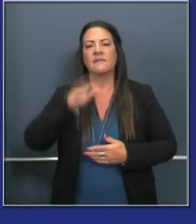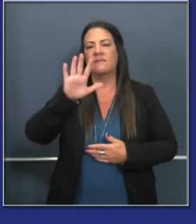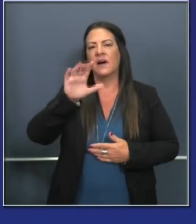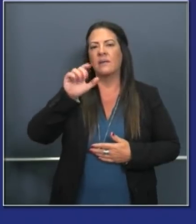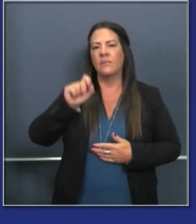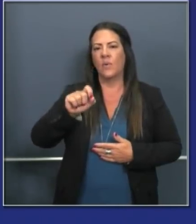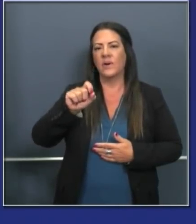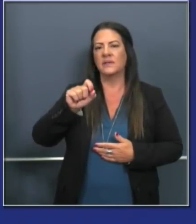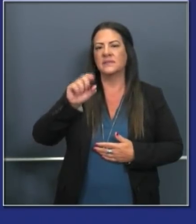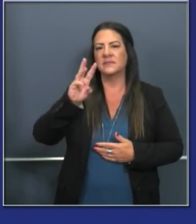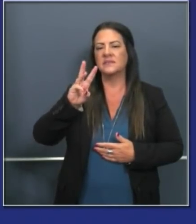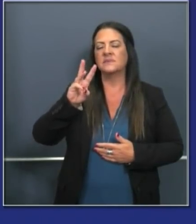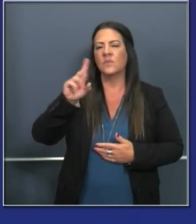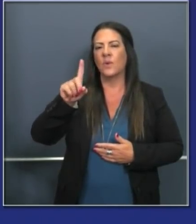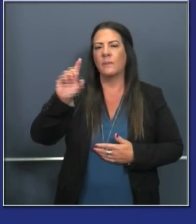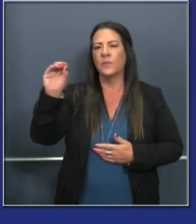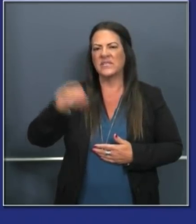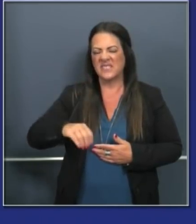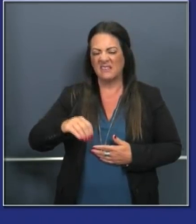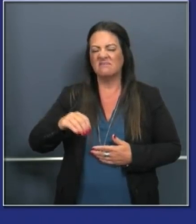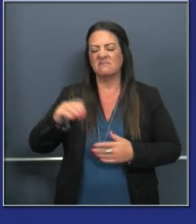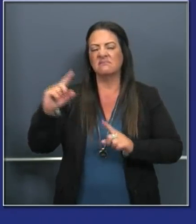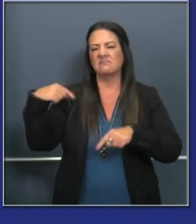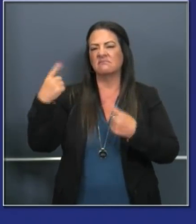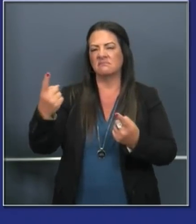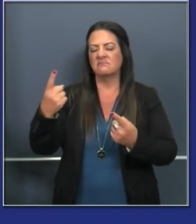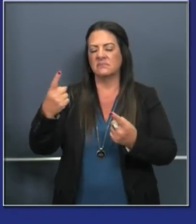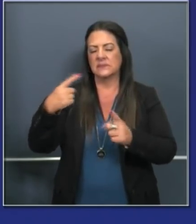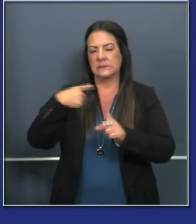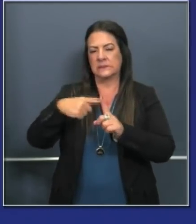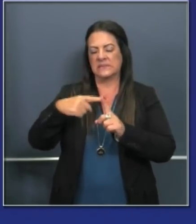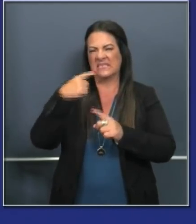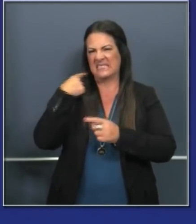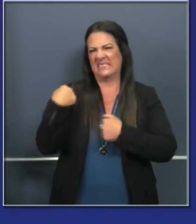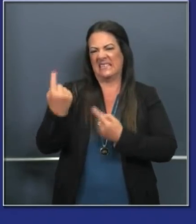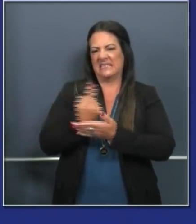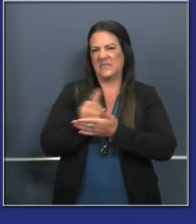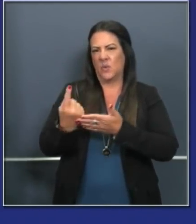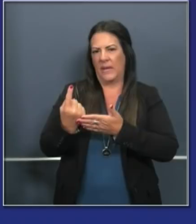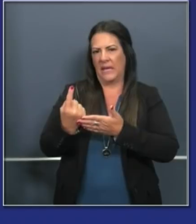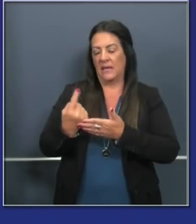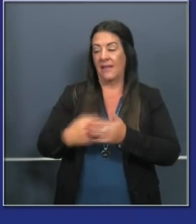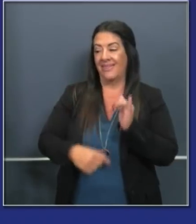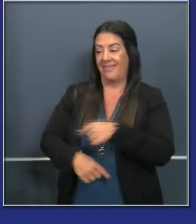SLIDE BUT WANT TO SHARE WITH YOU IN A TRANSPARENT WAY IS A